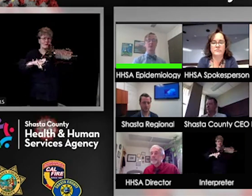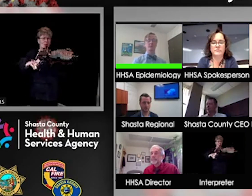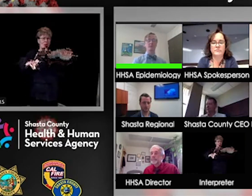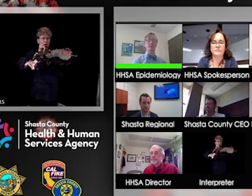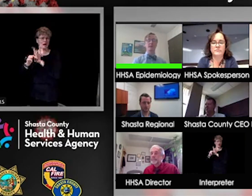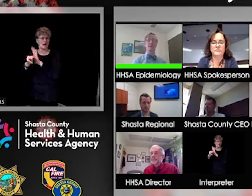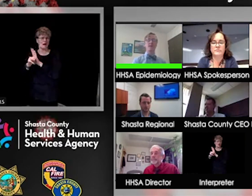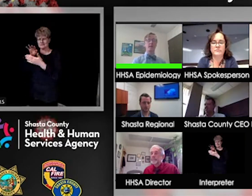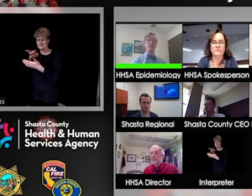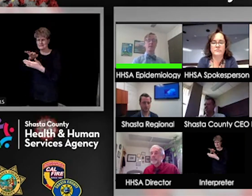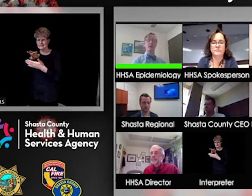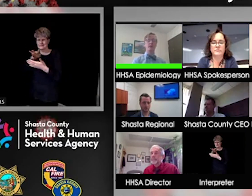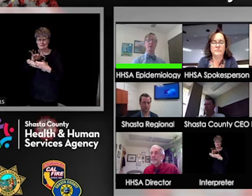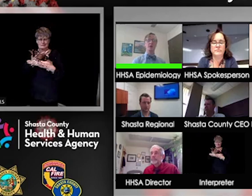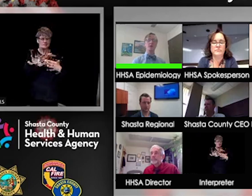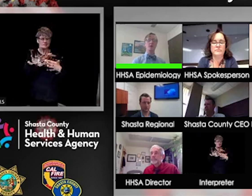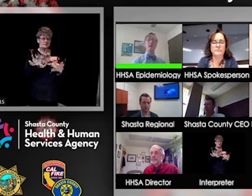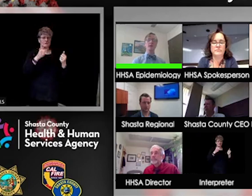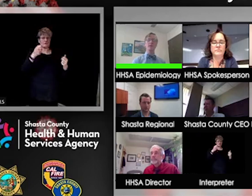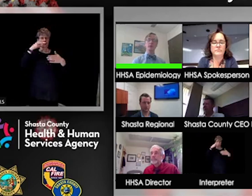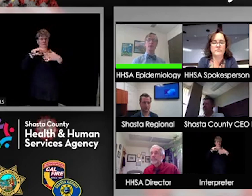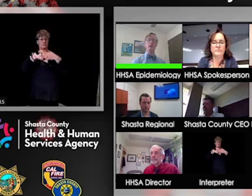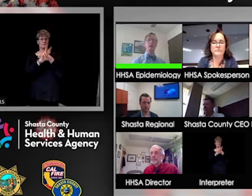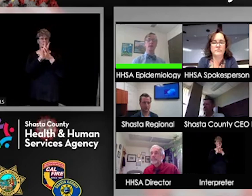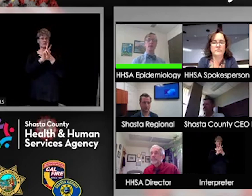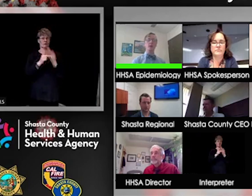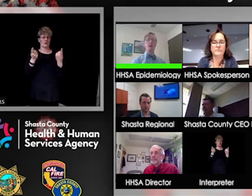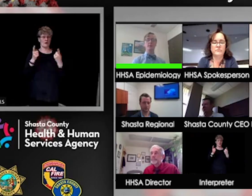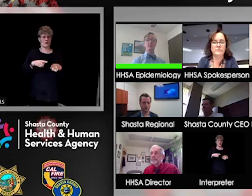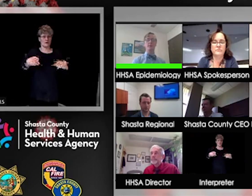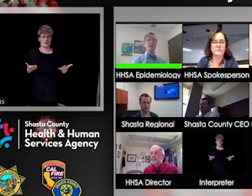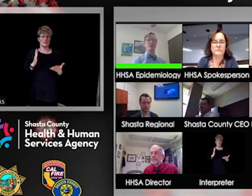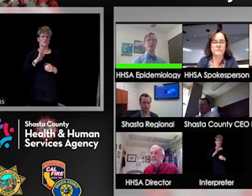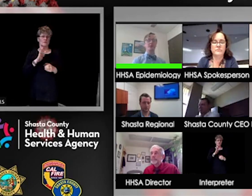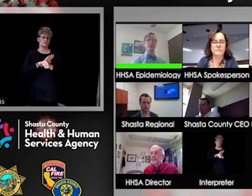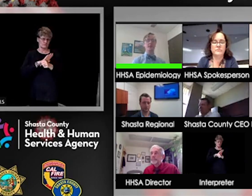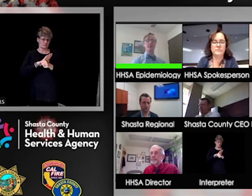and things like that happen in our community depending on the different interventions and